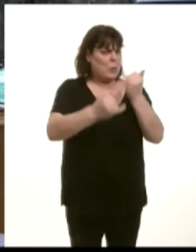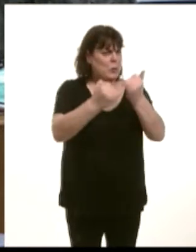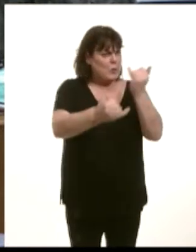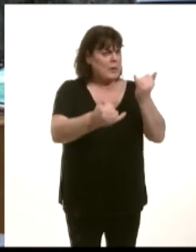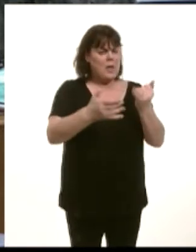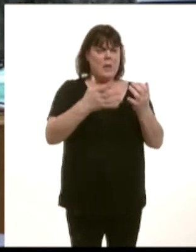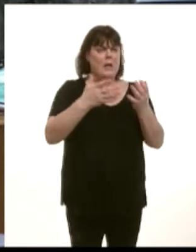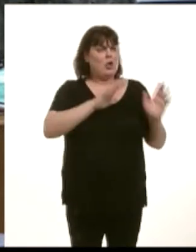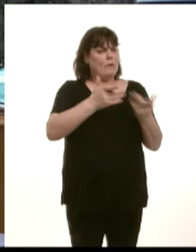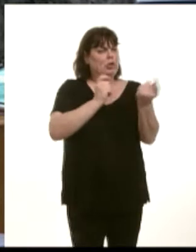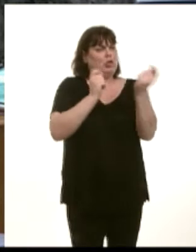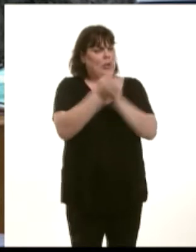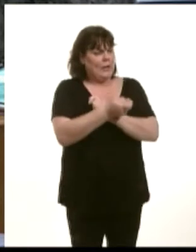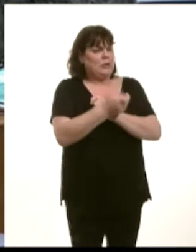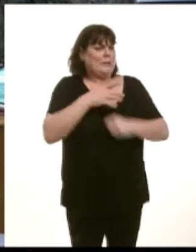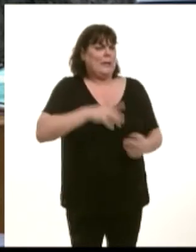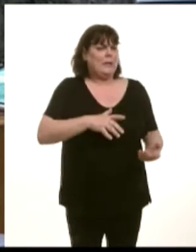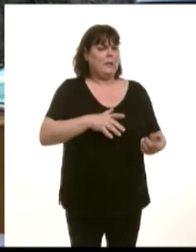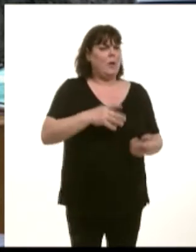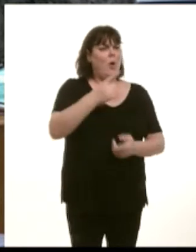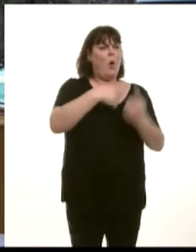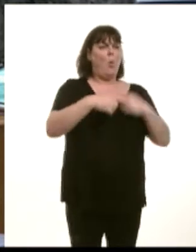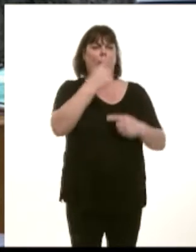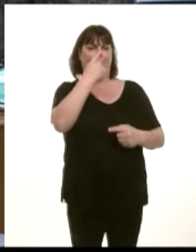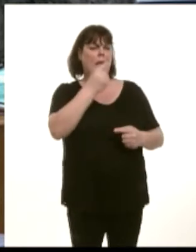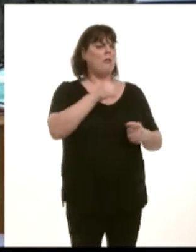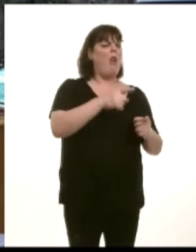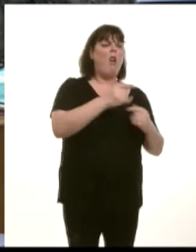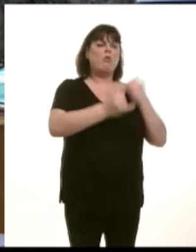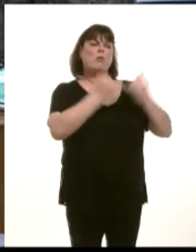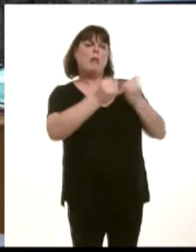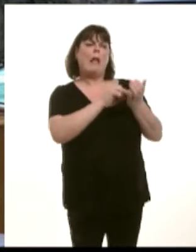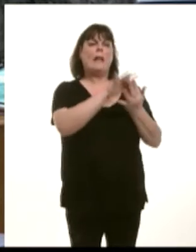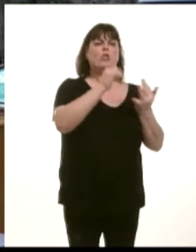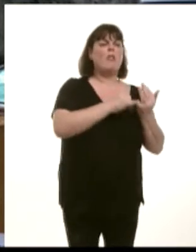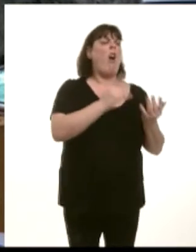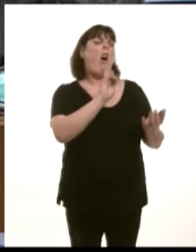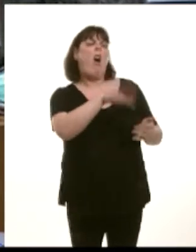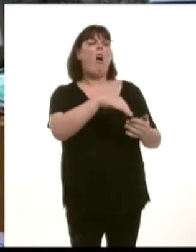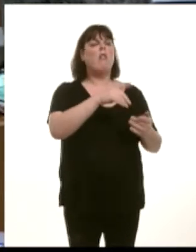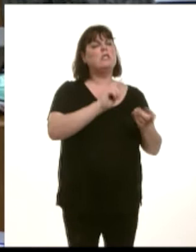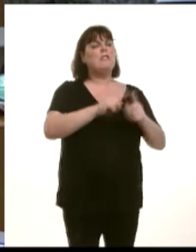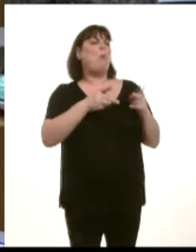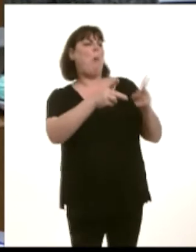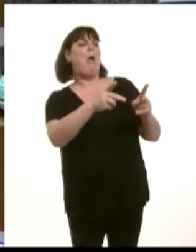There is a temptation for all of us, I know, to look at health and say, ‘Well, if this was done, then everything would be resolved’. It’s never quite that easy.